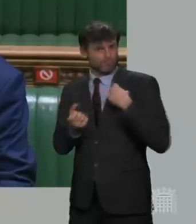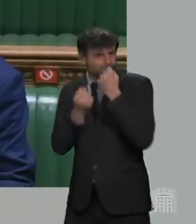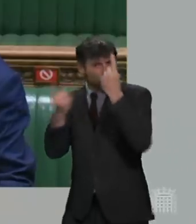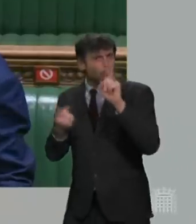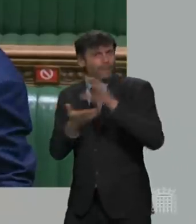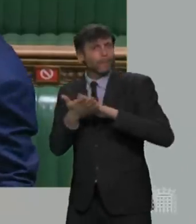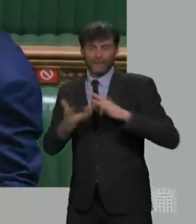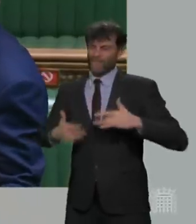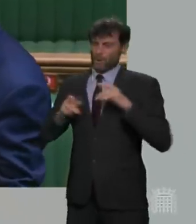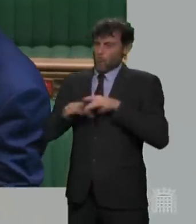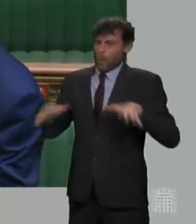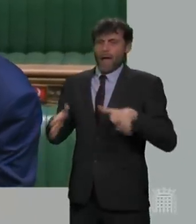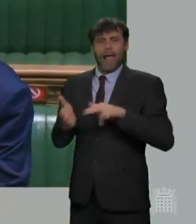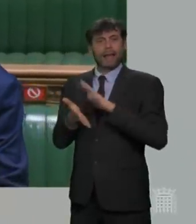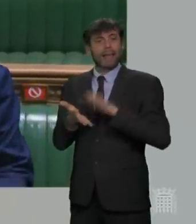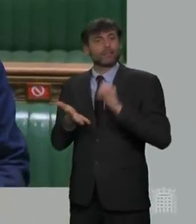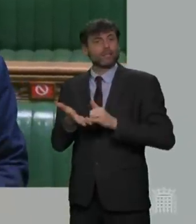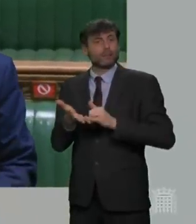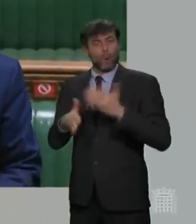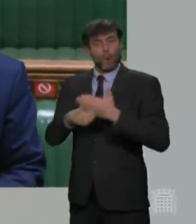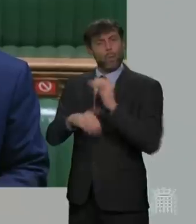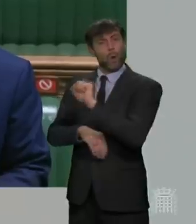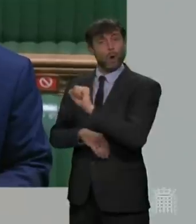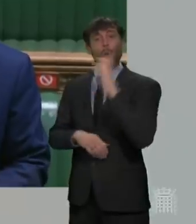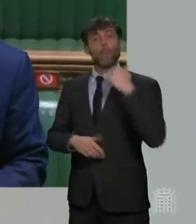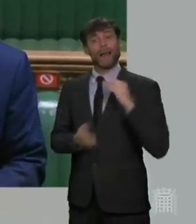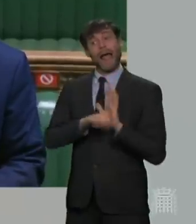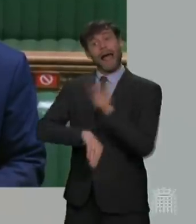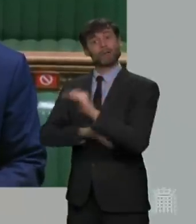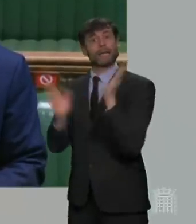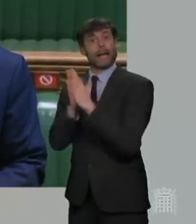When I clapped for carers, I meant it; the Prime Minister clapped for carers, then he shut the door